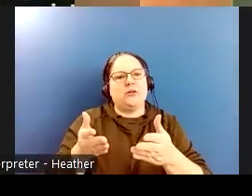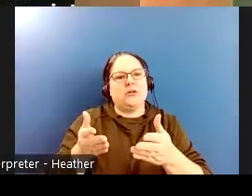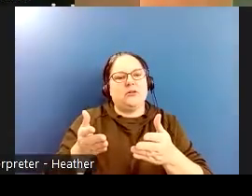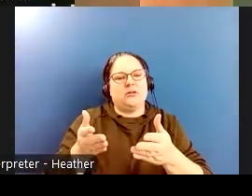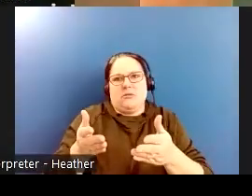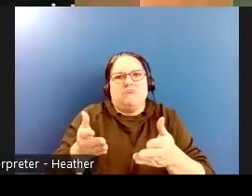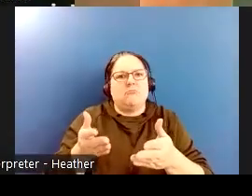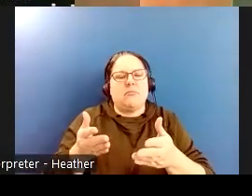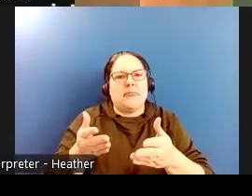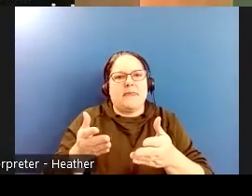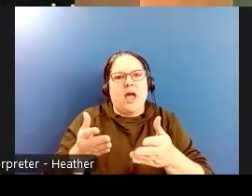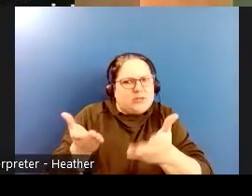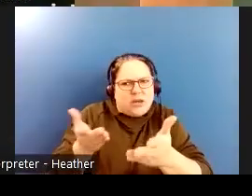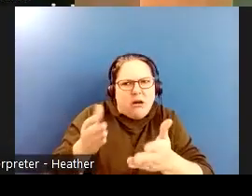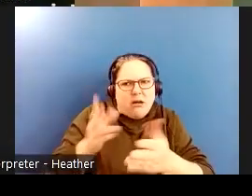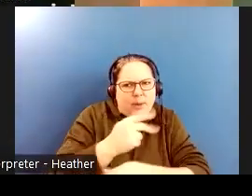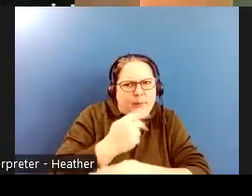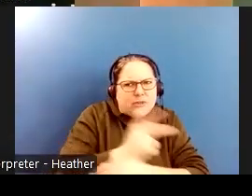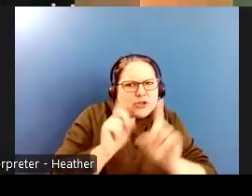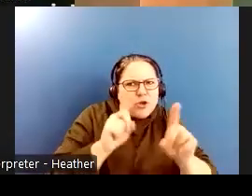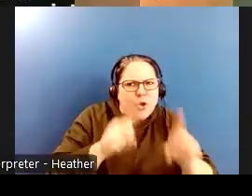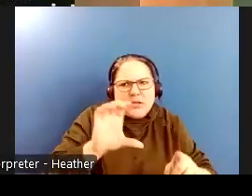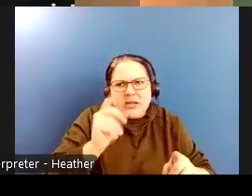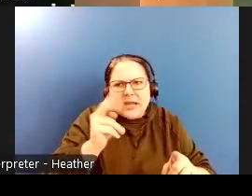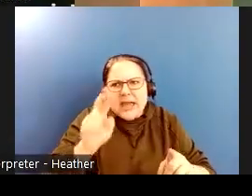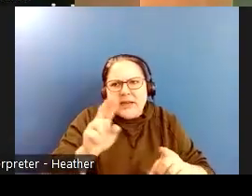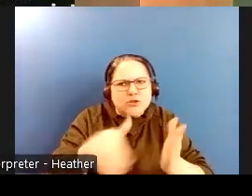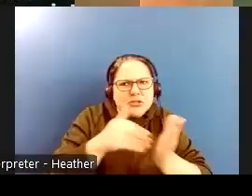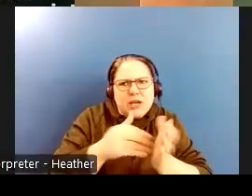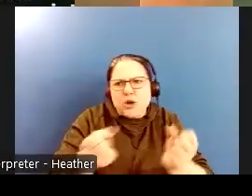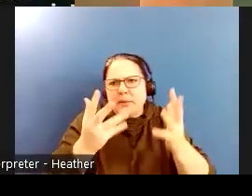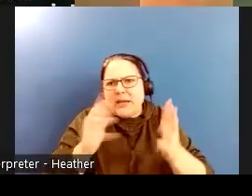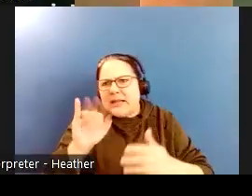at a cancer center." So, they they were going to have a lot of labs done. Um, and it turned out